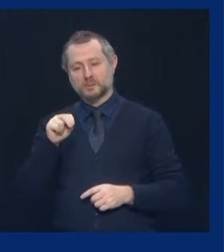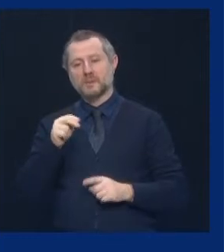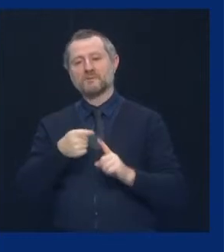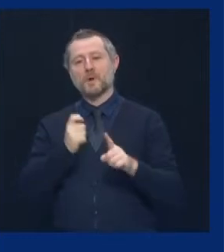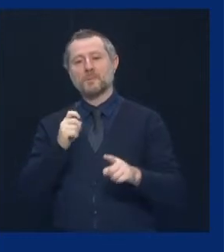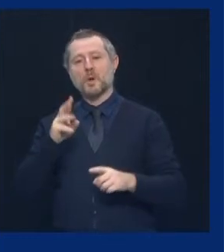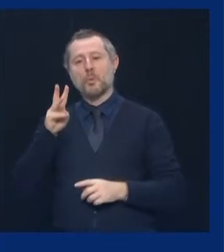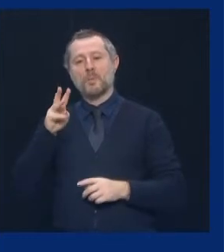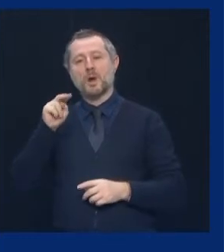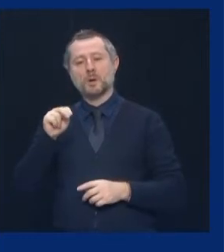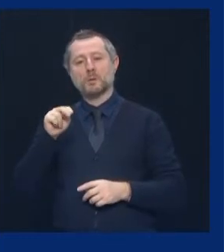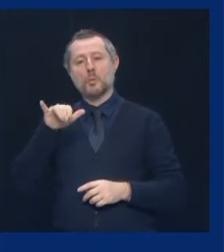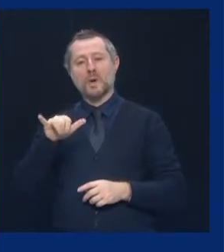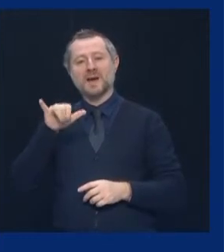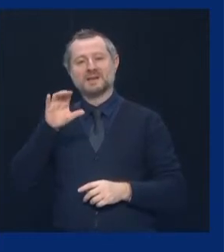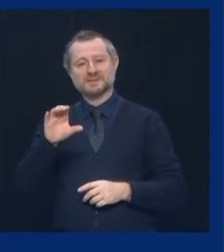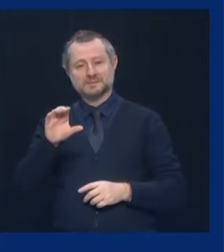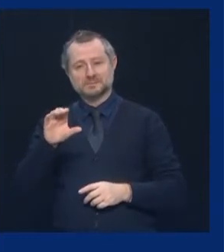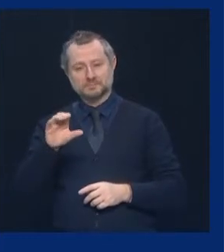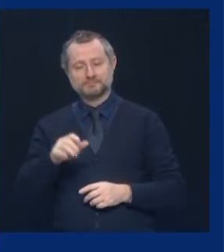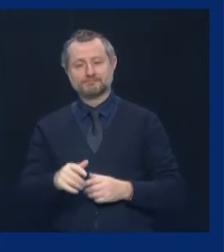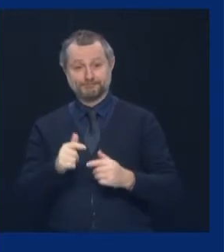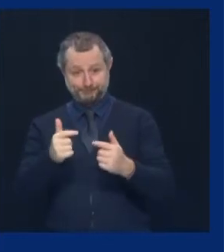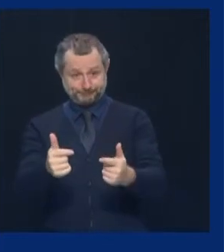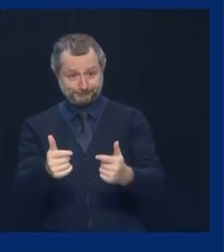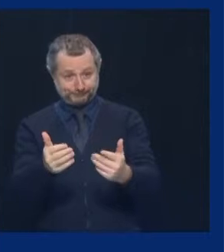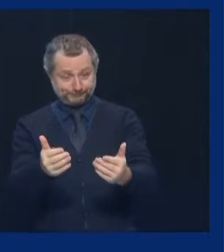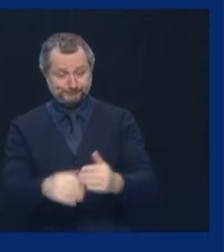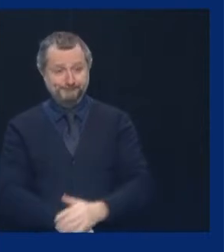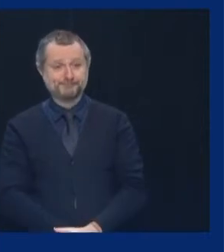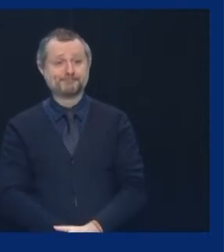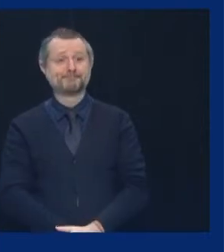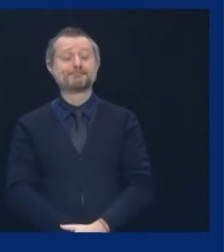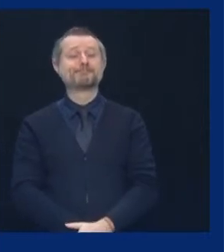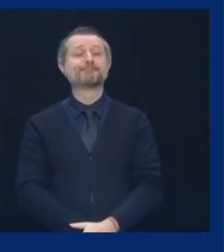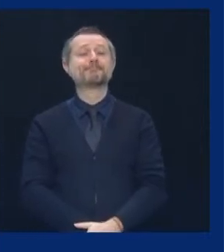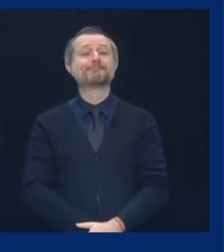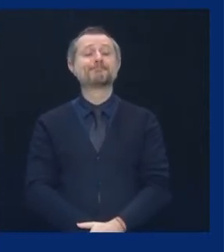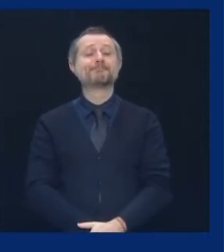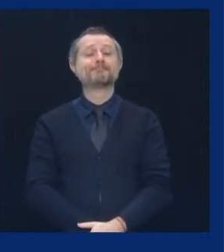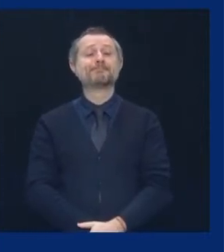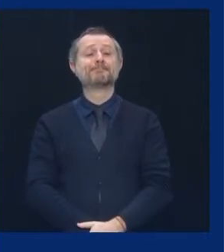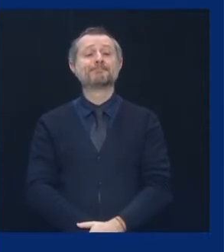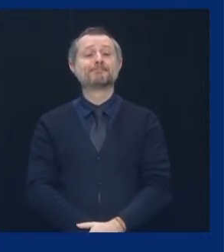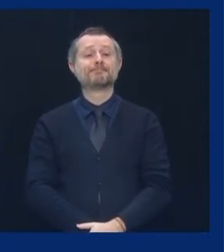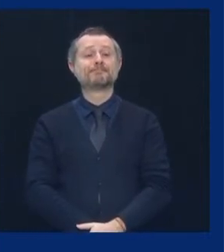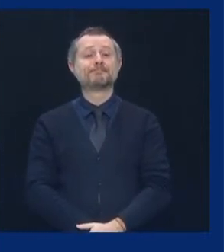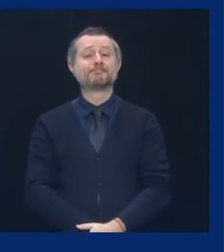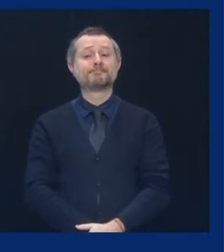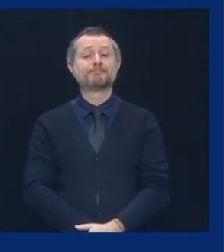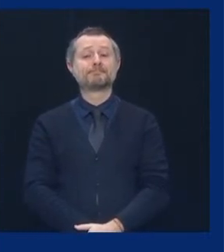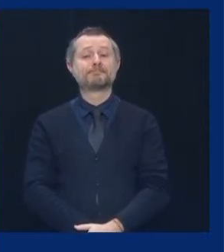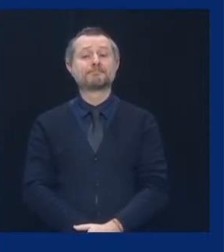COMES FROM GWEN HOGAN FROM WNYC.